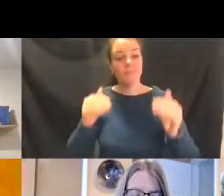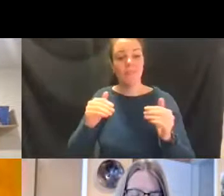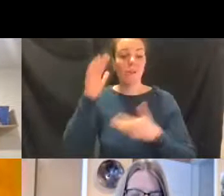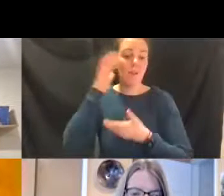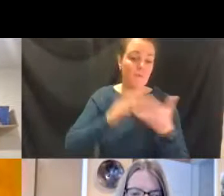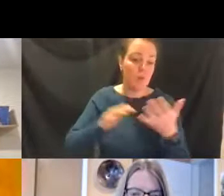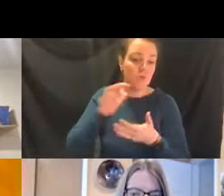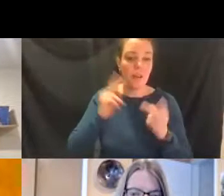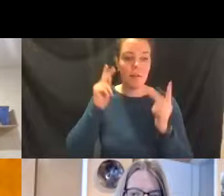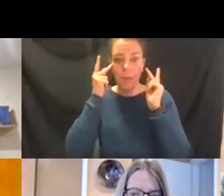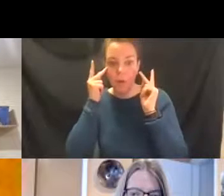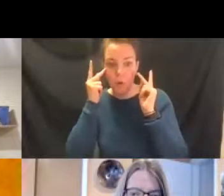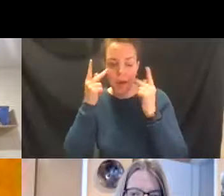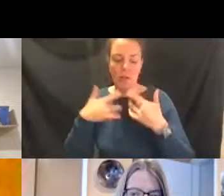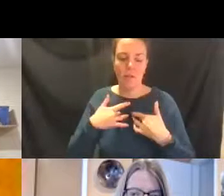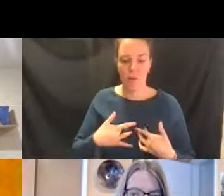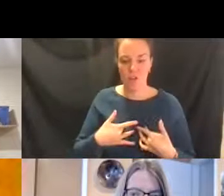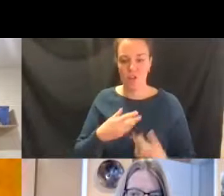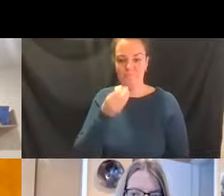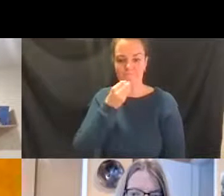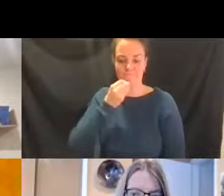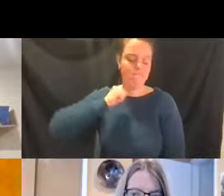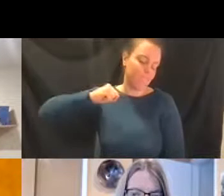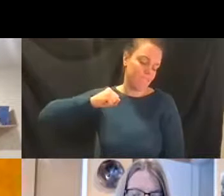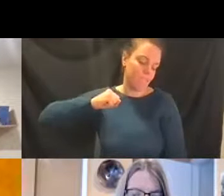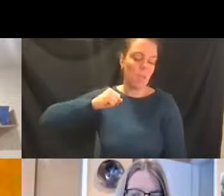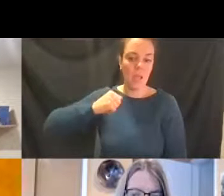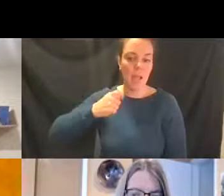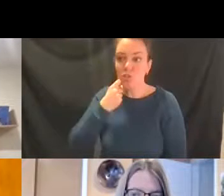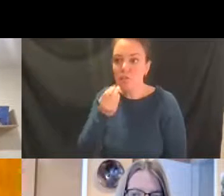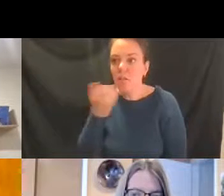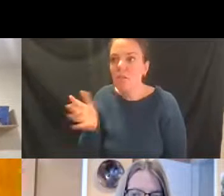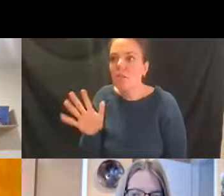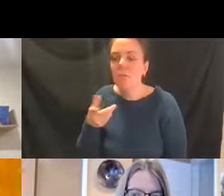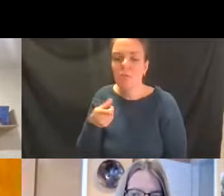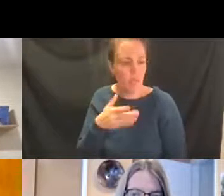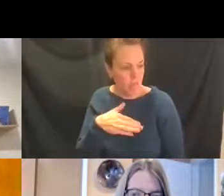may no longer want to eat, they'll tell you that they just ate and they haven't eaten for you know